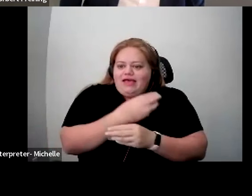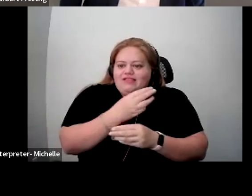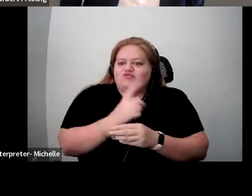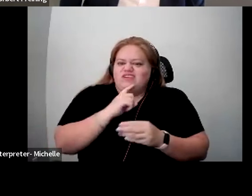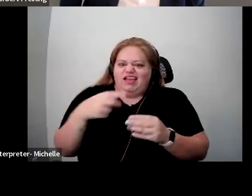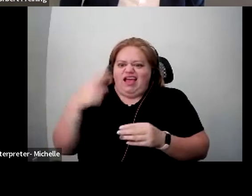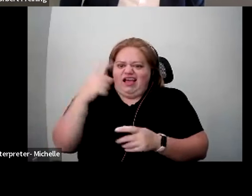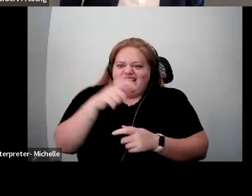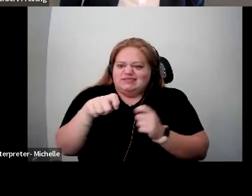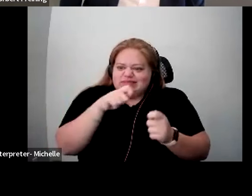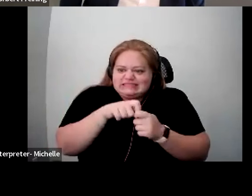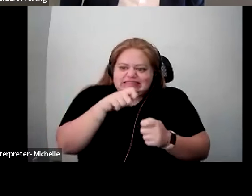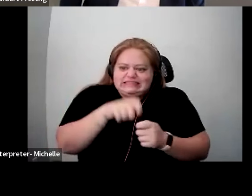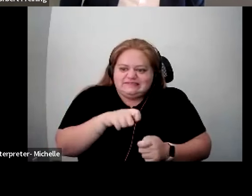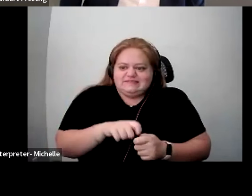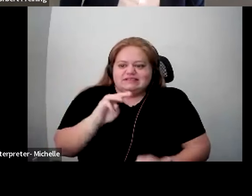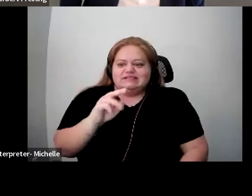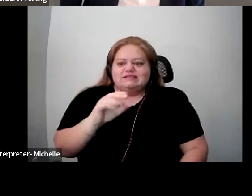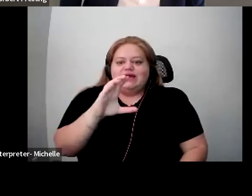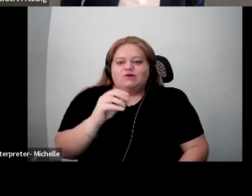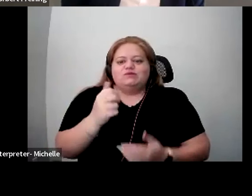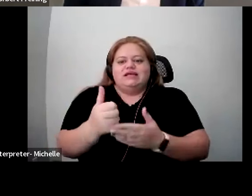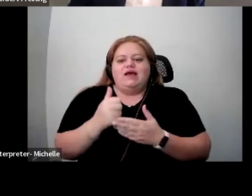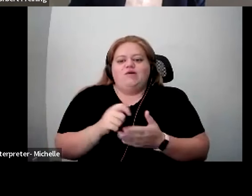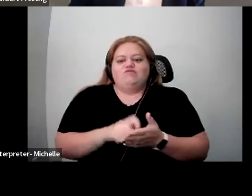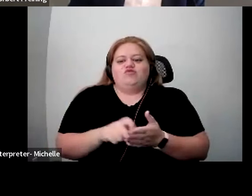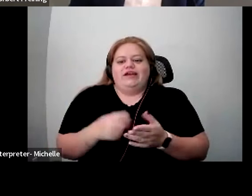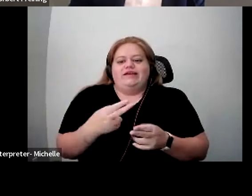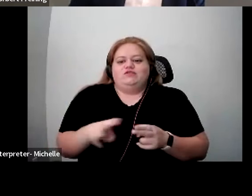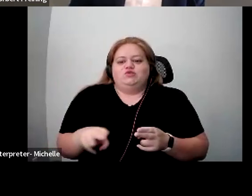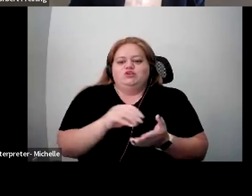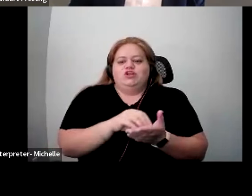which make writing the document shorter, allowed us to make high-quality HTML.